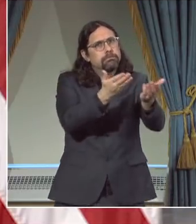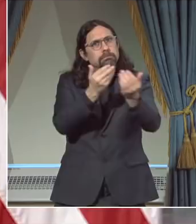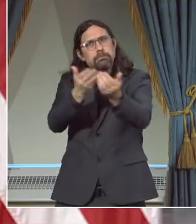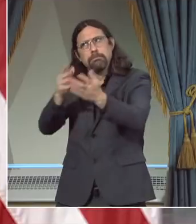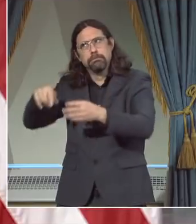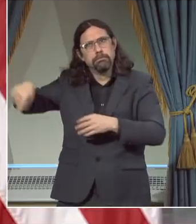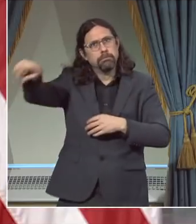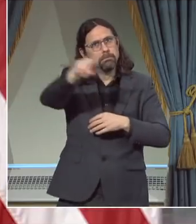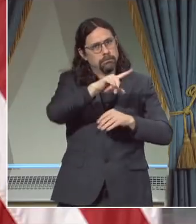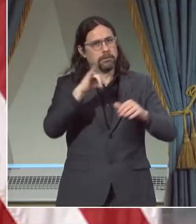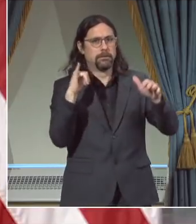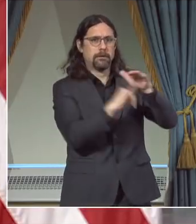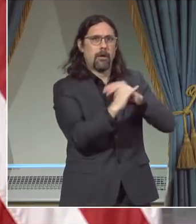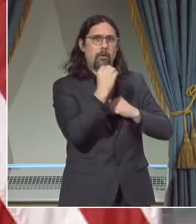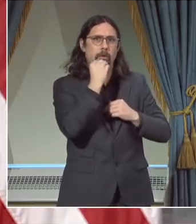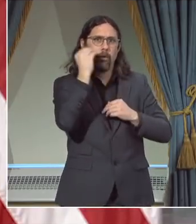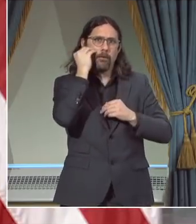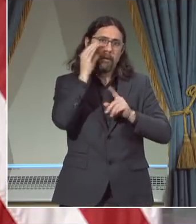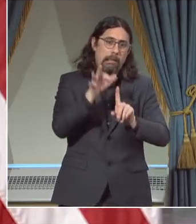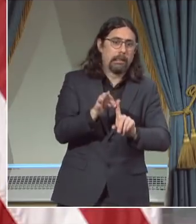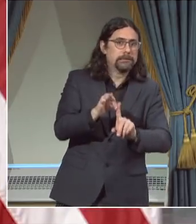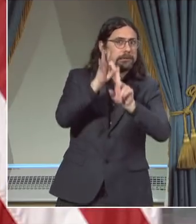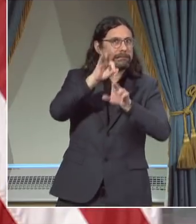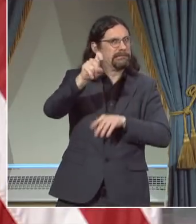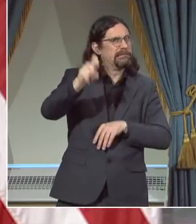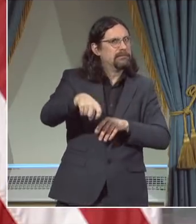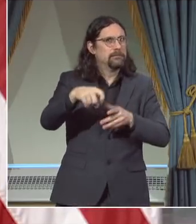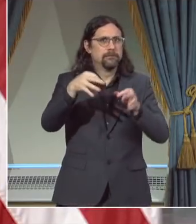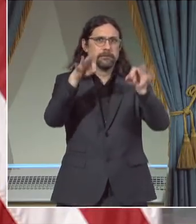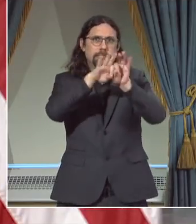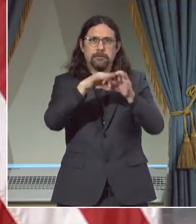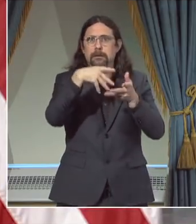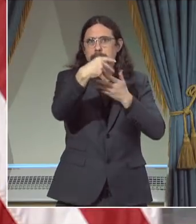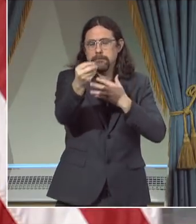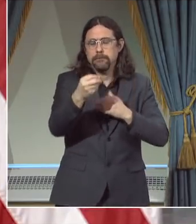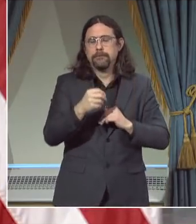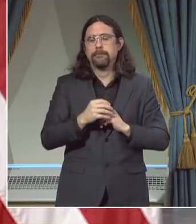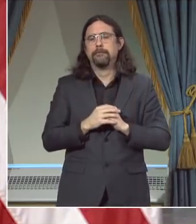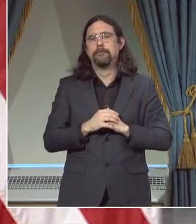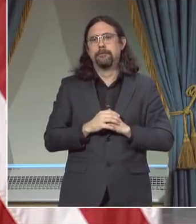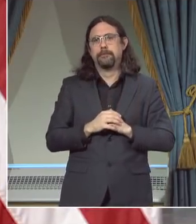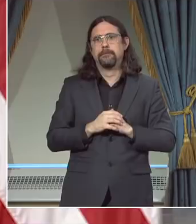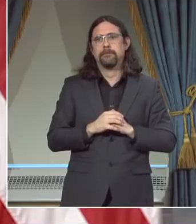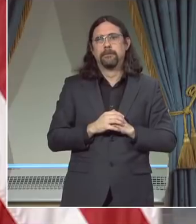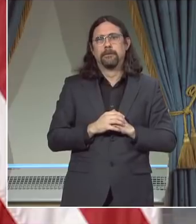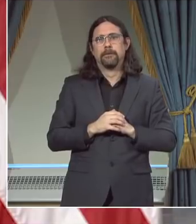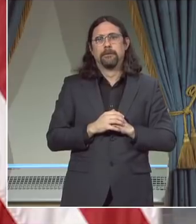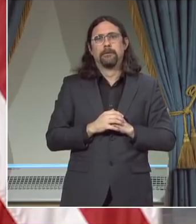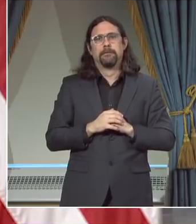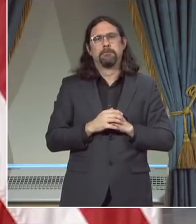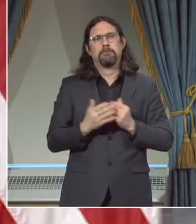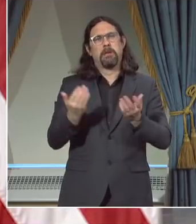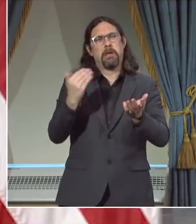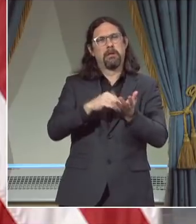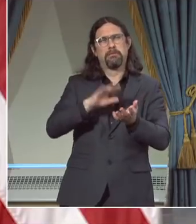HOME UNLESS THEY HAVE AN ESSENTIAL REASON TO GO SOMEWHERE. SO, AGAIN THAT THREAT OF A QUARANTINE TURNED